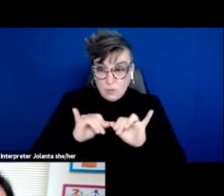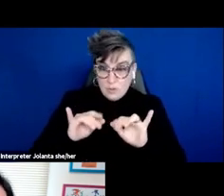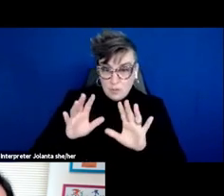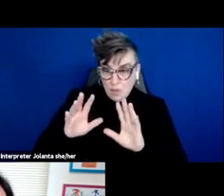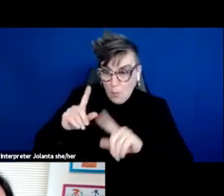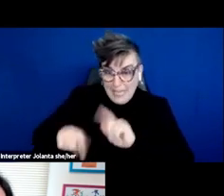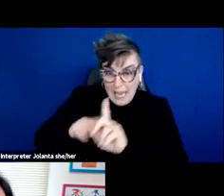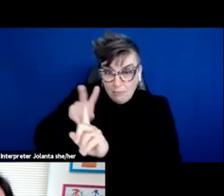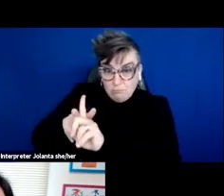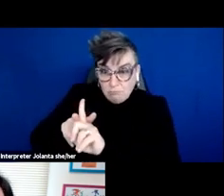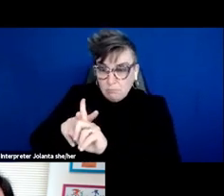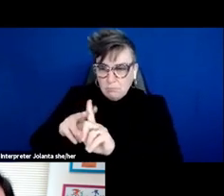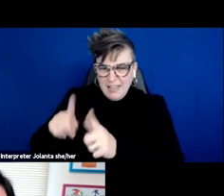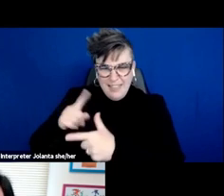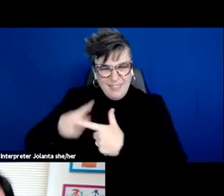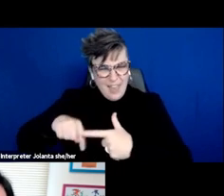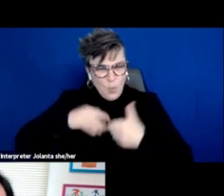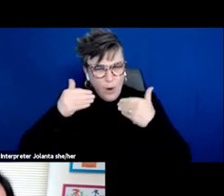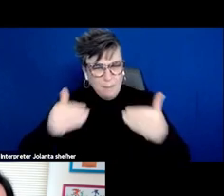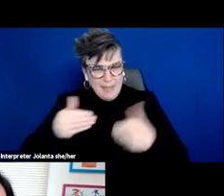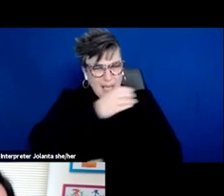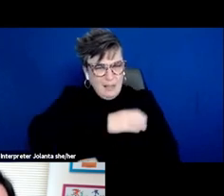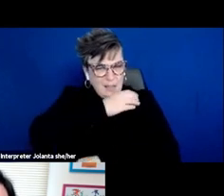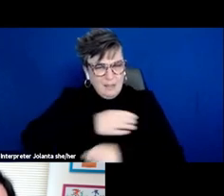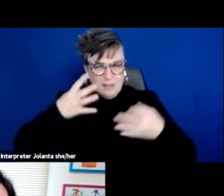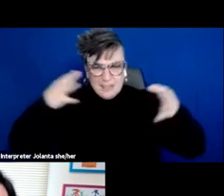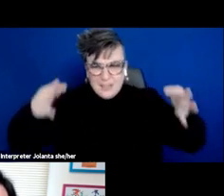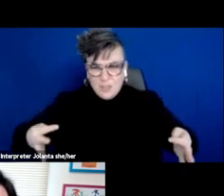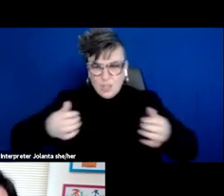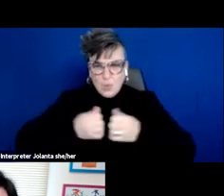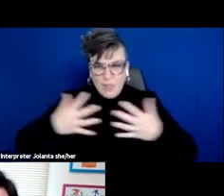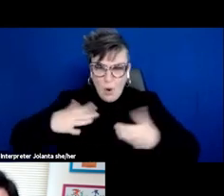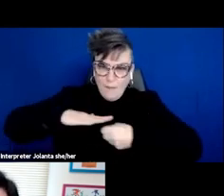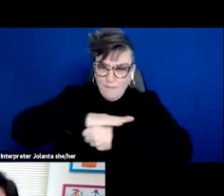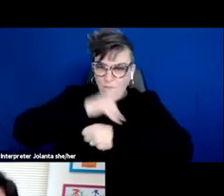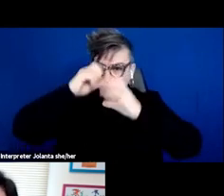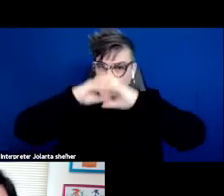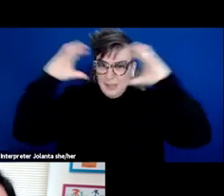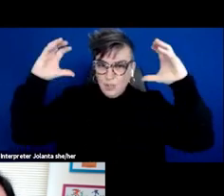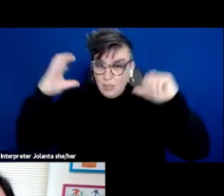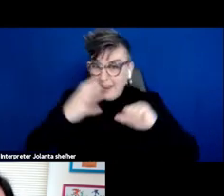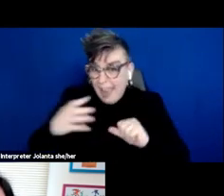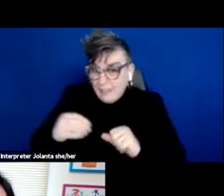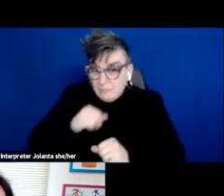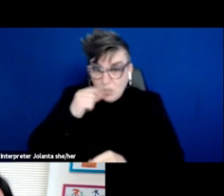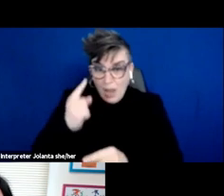clinical decisions without a complete or accurate clinical picture. So, things like lack of